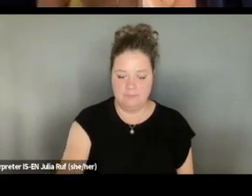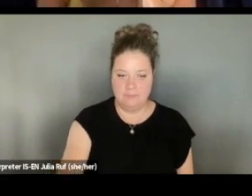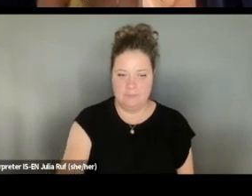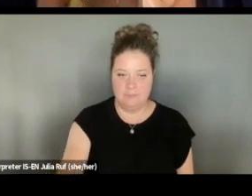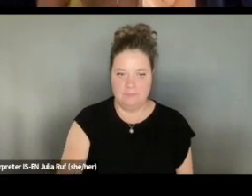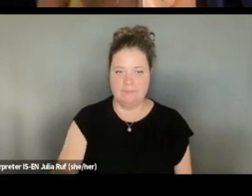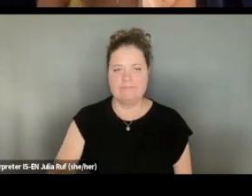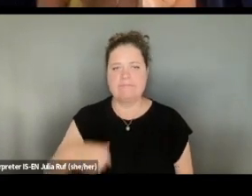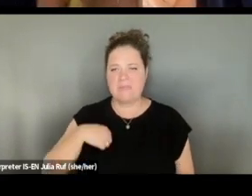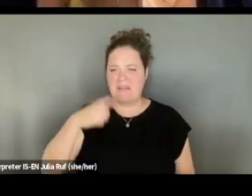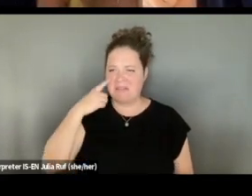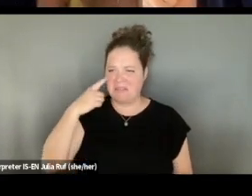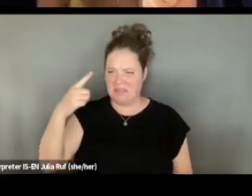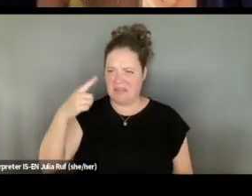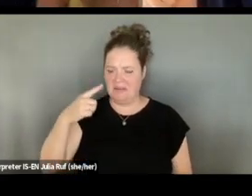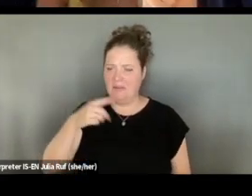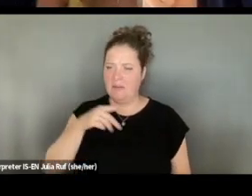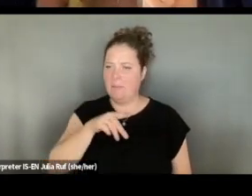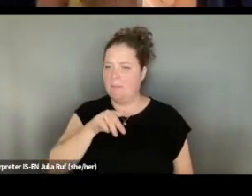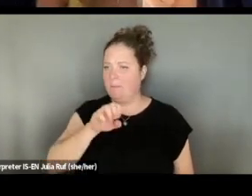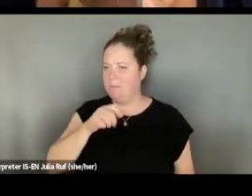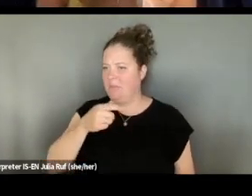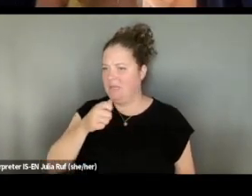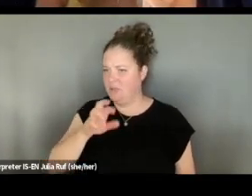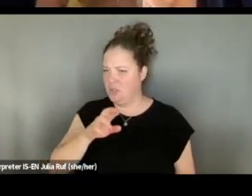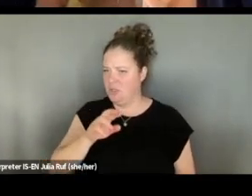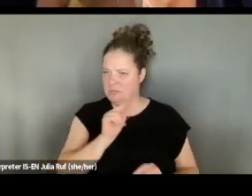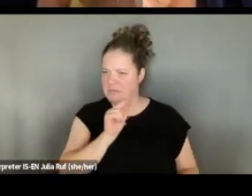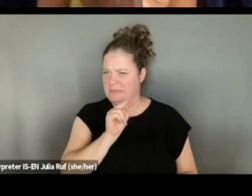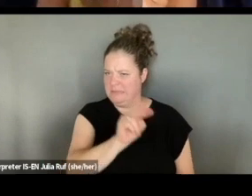And I believe my colleague can see when people stop voting. So, Peter,